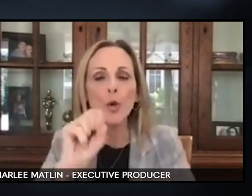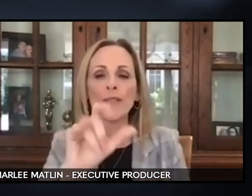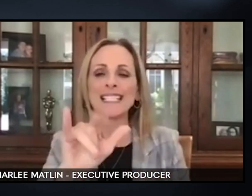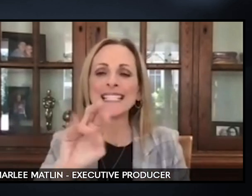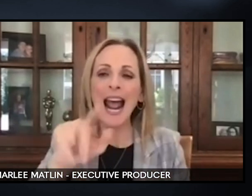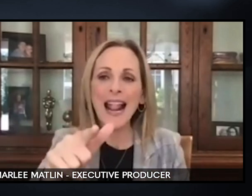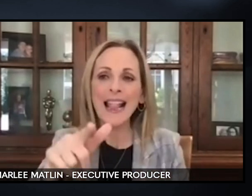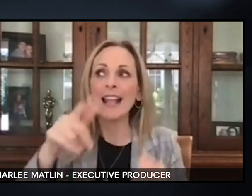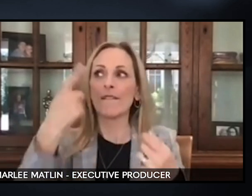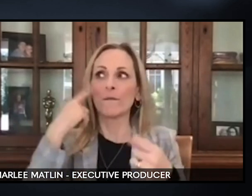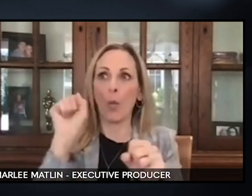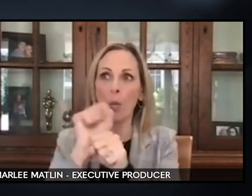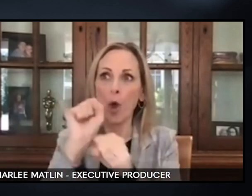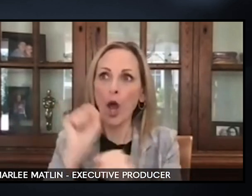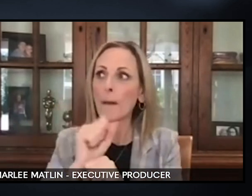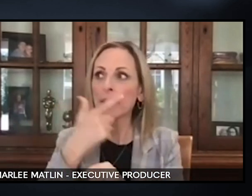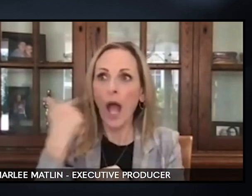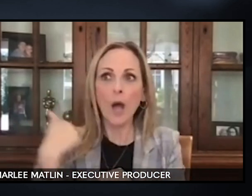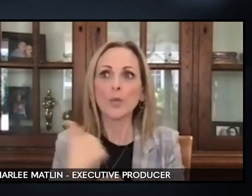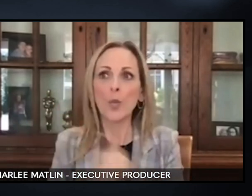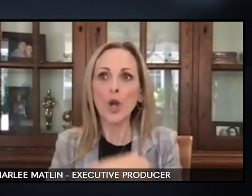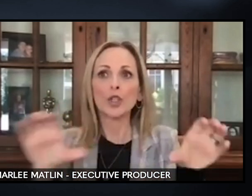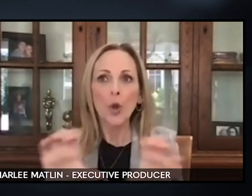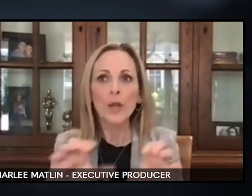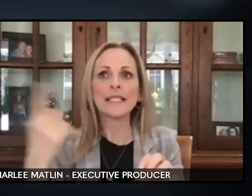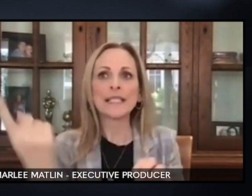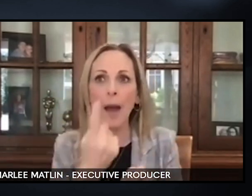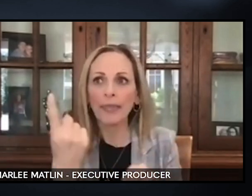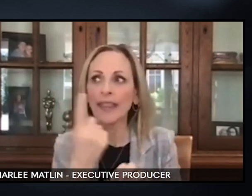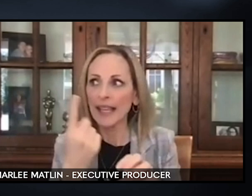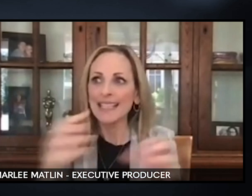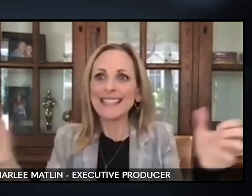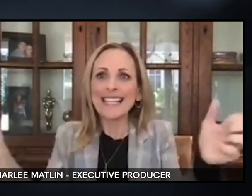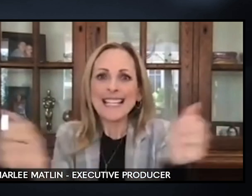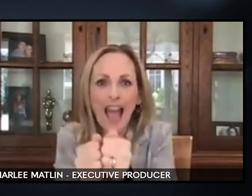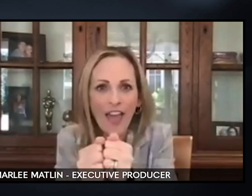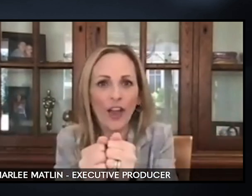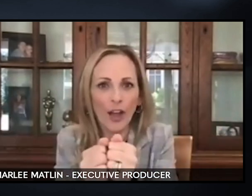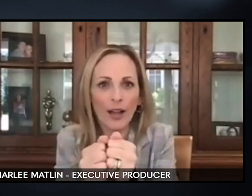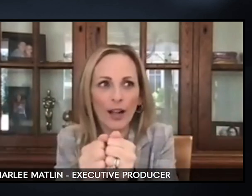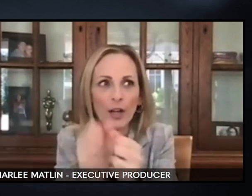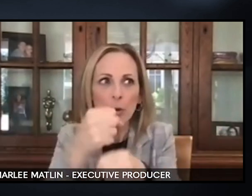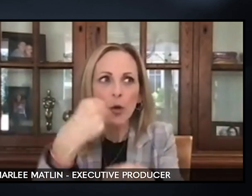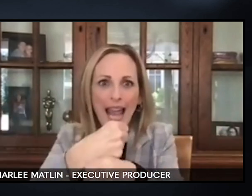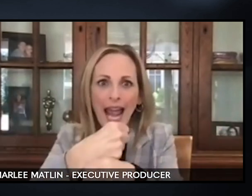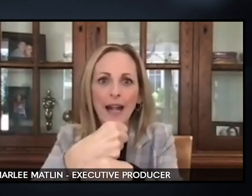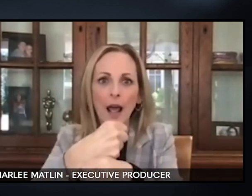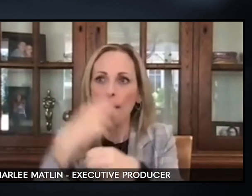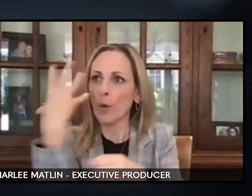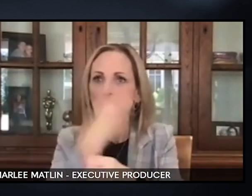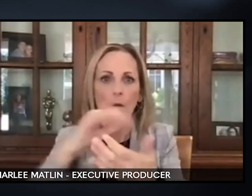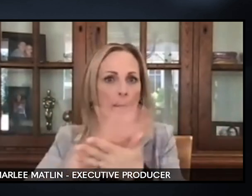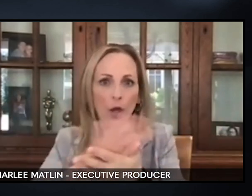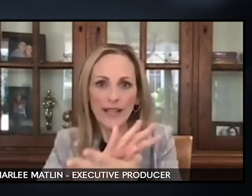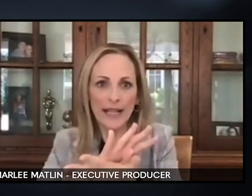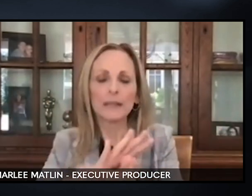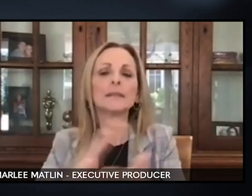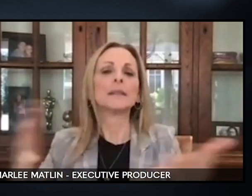you want a good, smooth relationship, because we're doing something that's different, but we're doing something together and we're creating together and